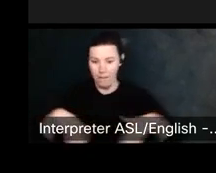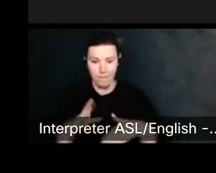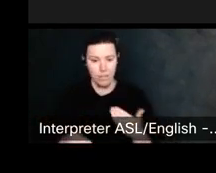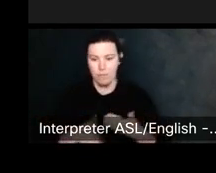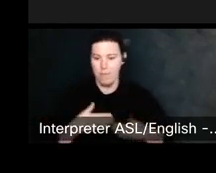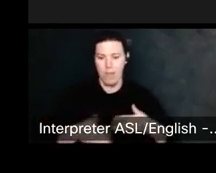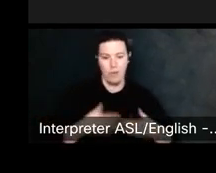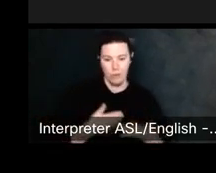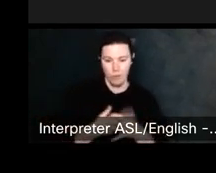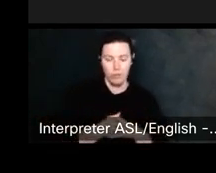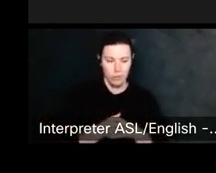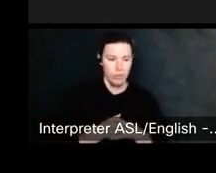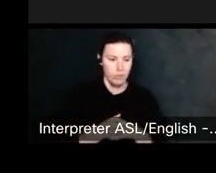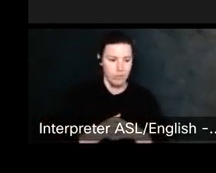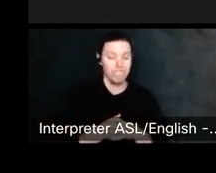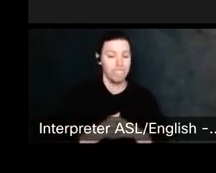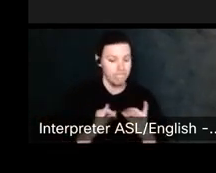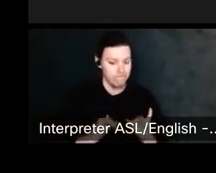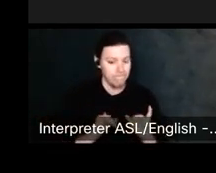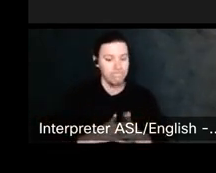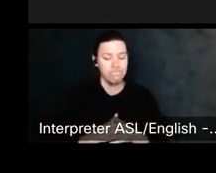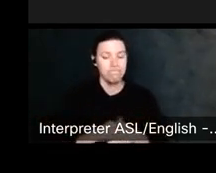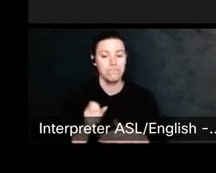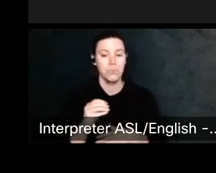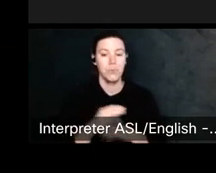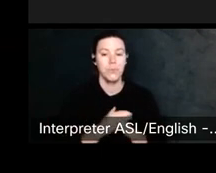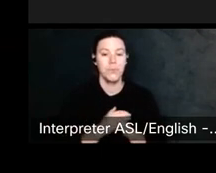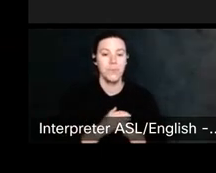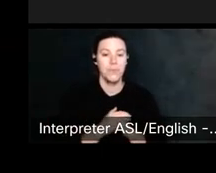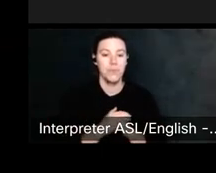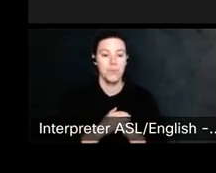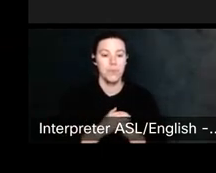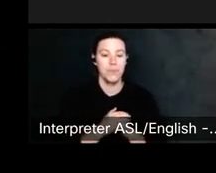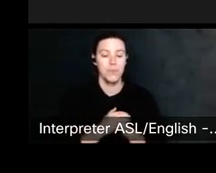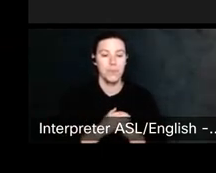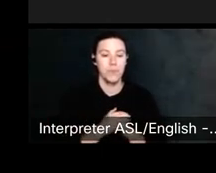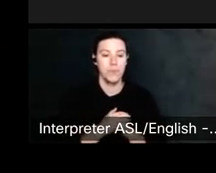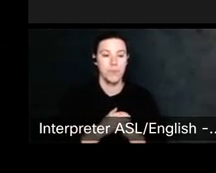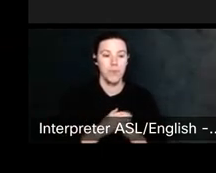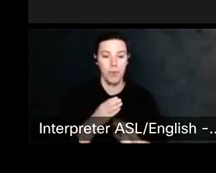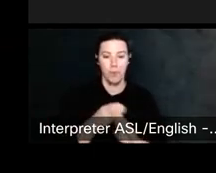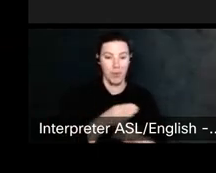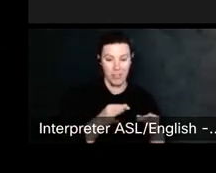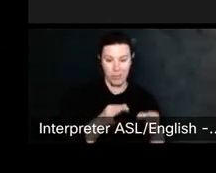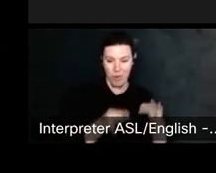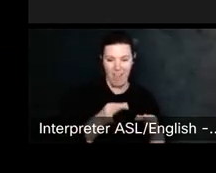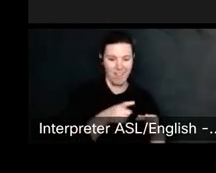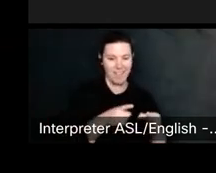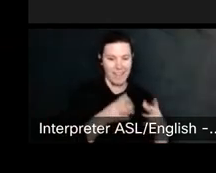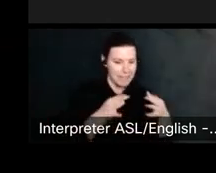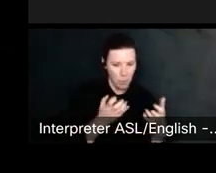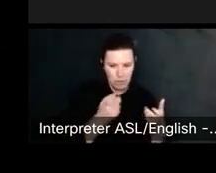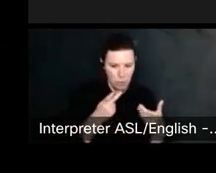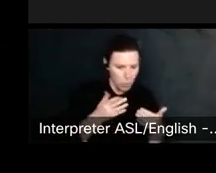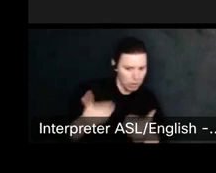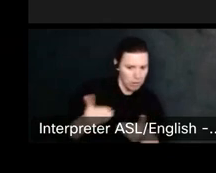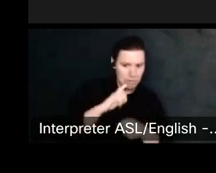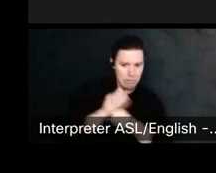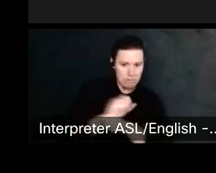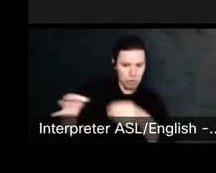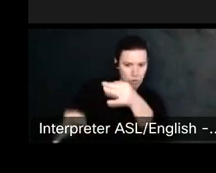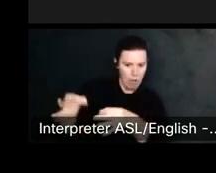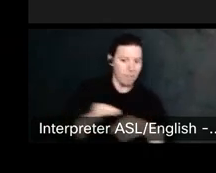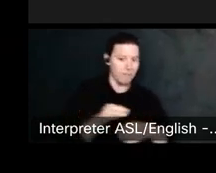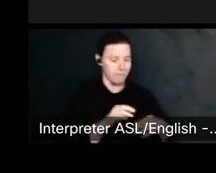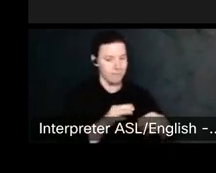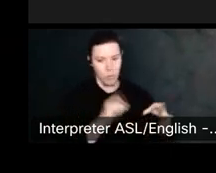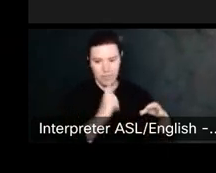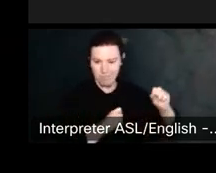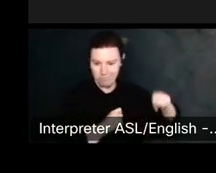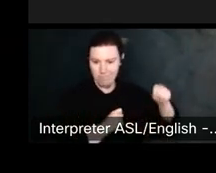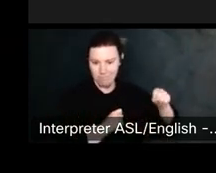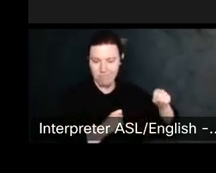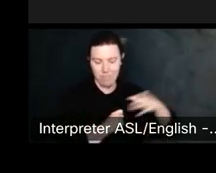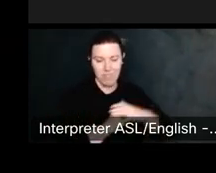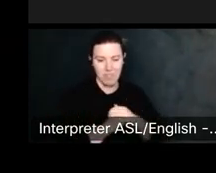Looking at the Pre trial, this is a rule to decide whether the case would go forward to a trial or not. And the court said yes, looking at the light most favorable to the artist. A jury could find the museum.